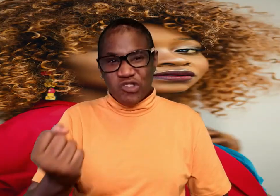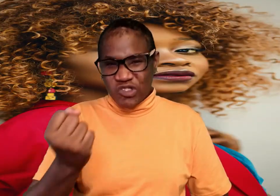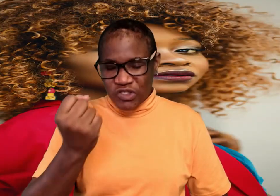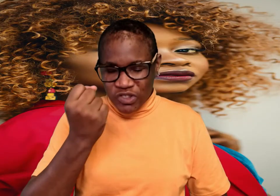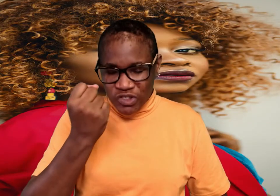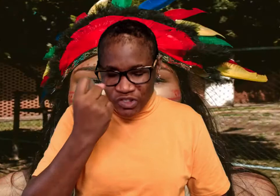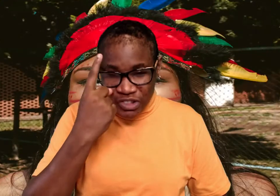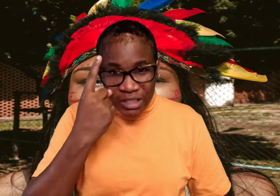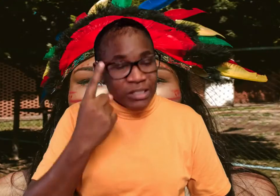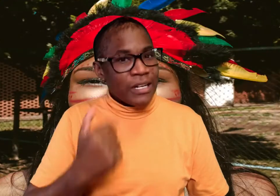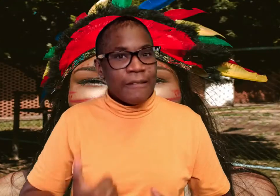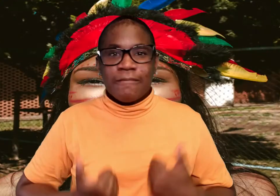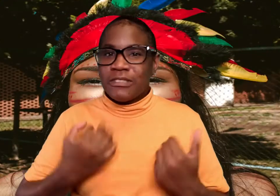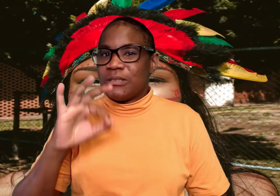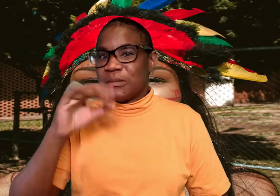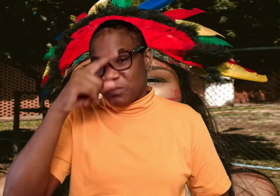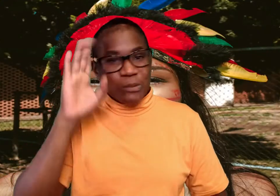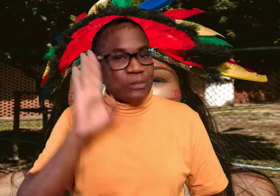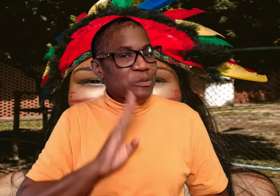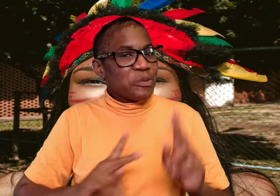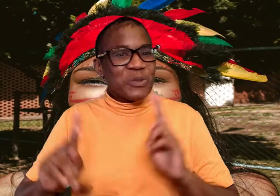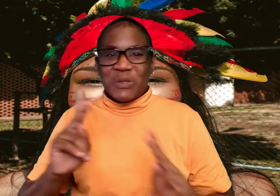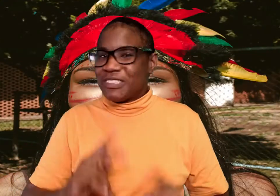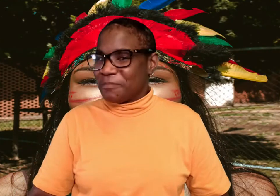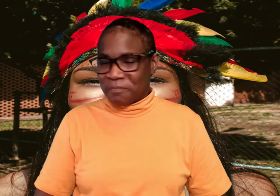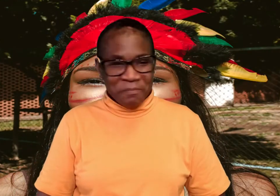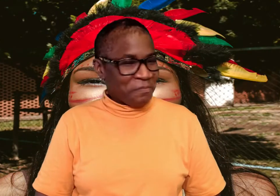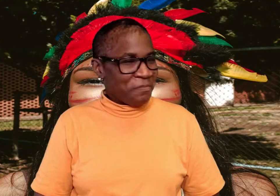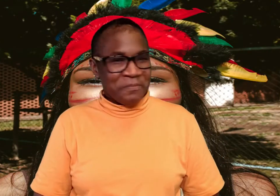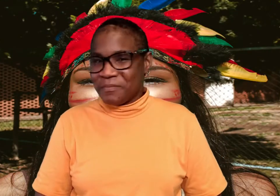will never truly understand the lives of Black and Brown people.